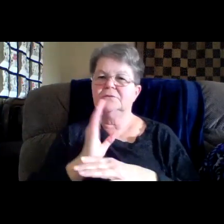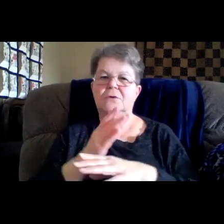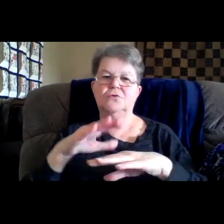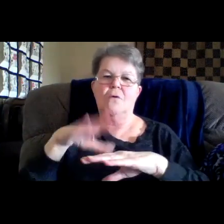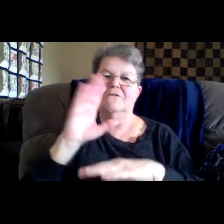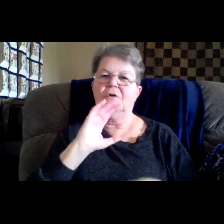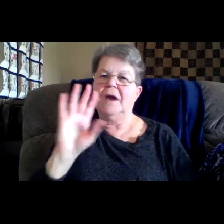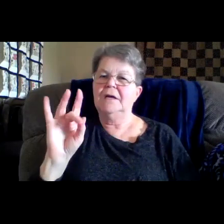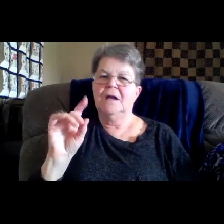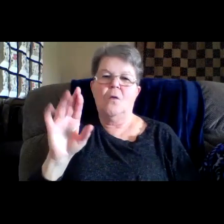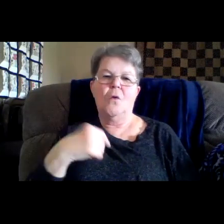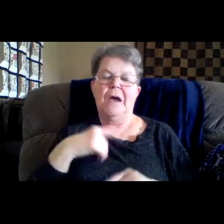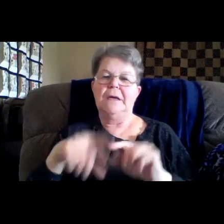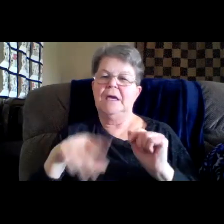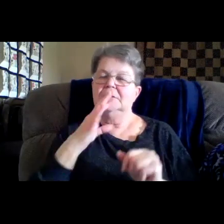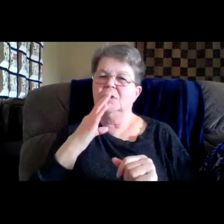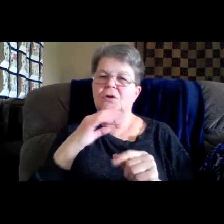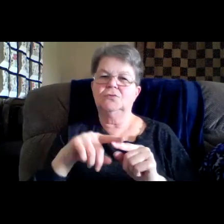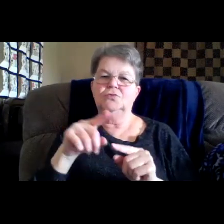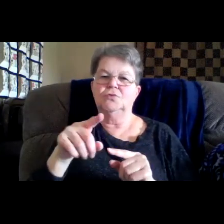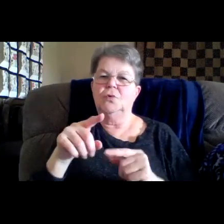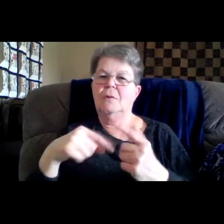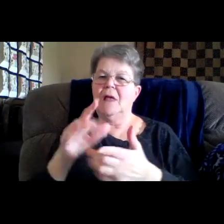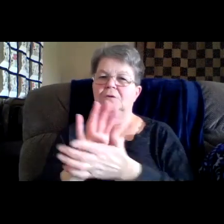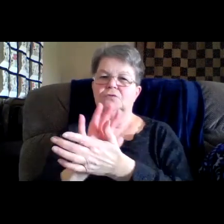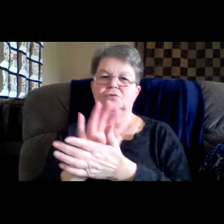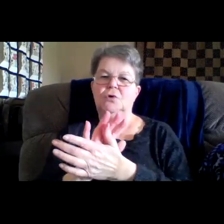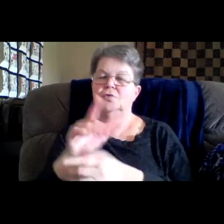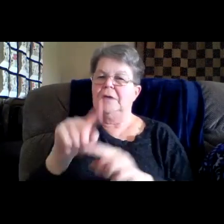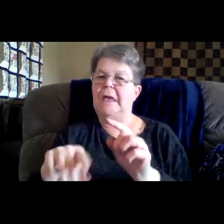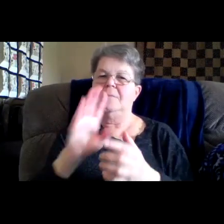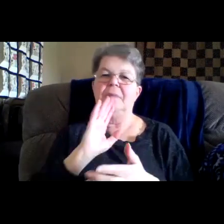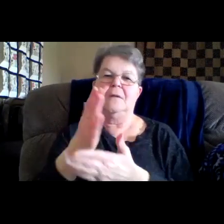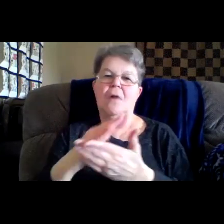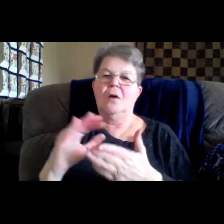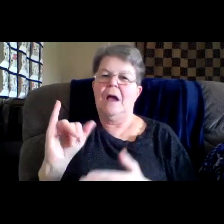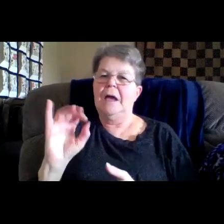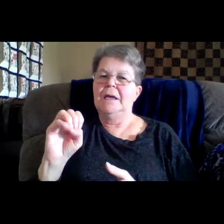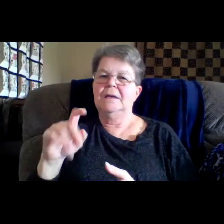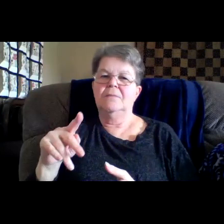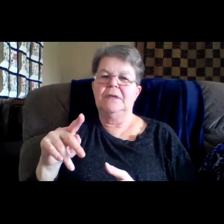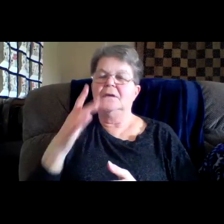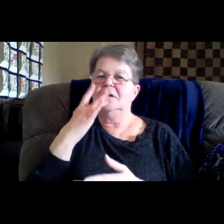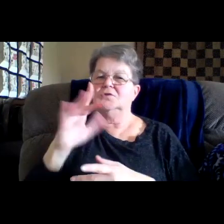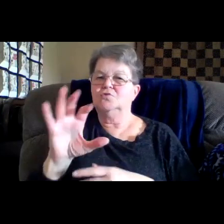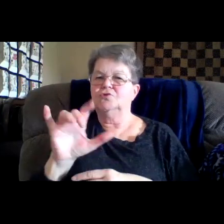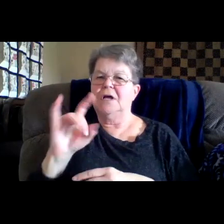or I can't talk to you since the school, you can't be part of the IEP team meeting because your child is over 18.